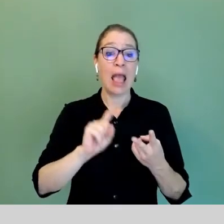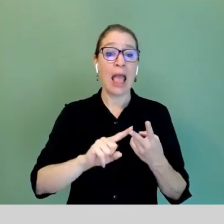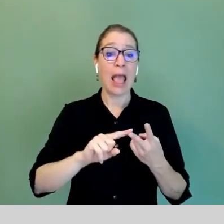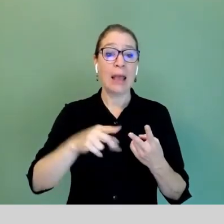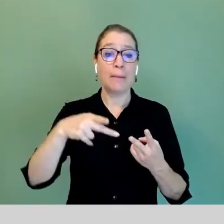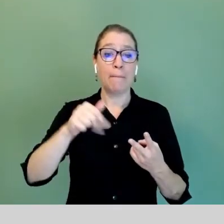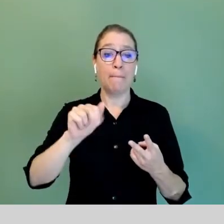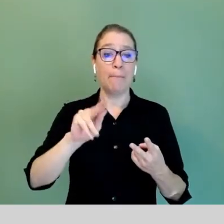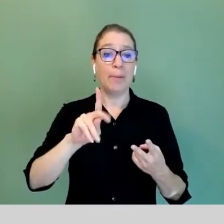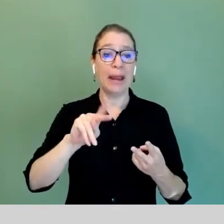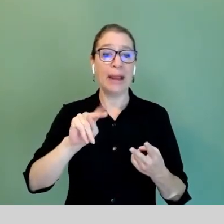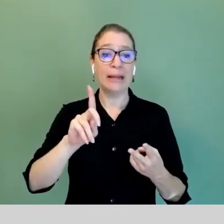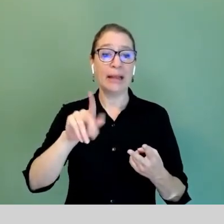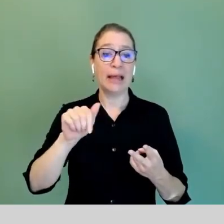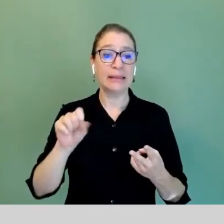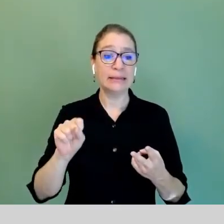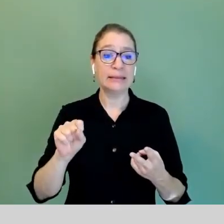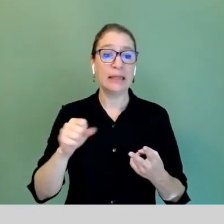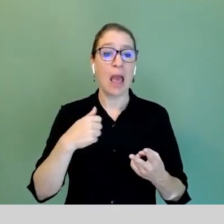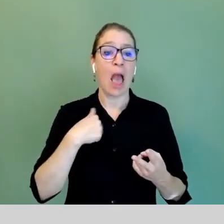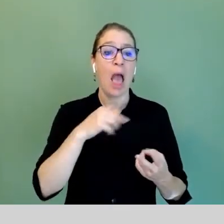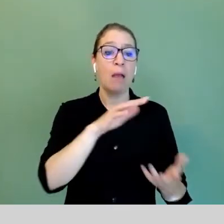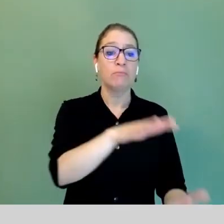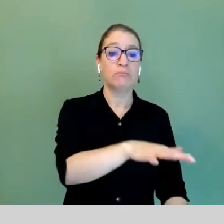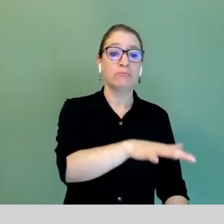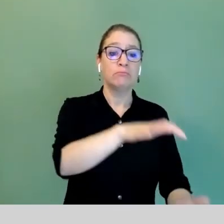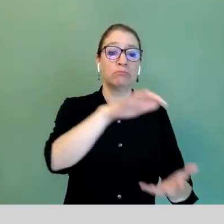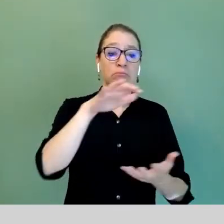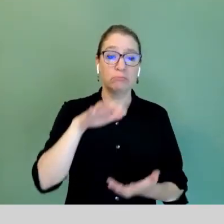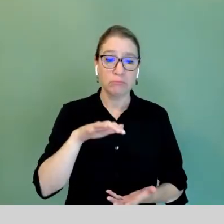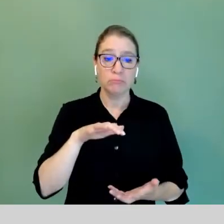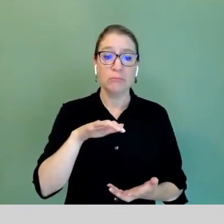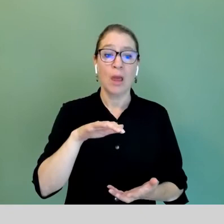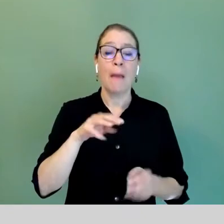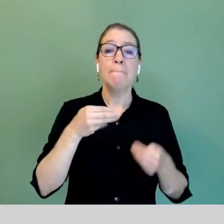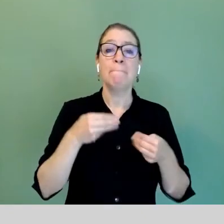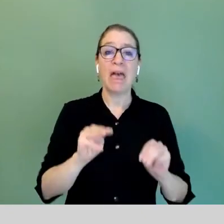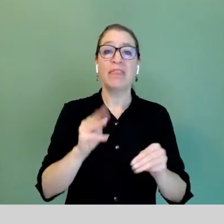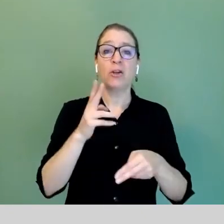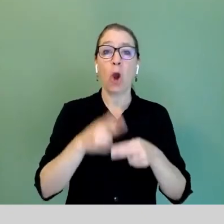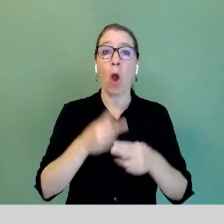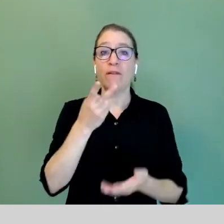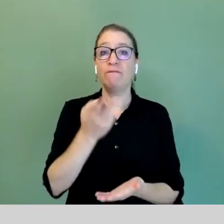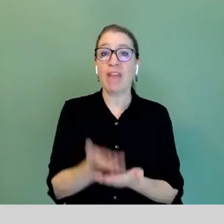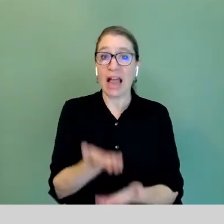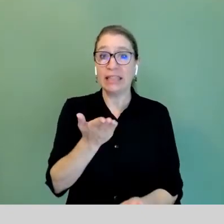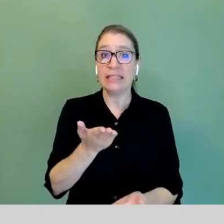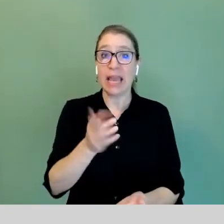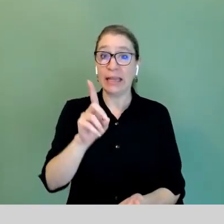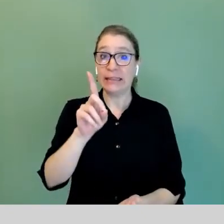I am importing some stuff from Voluptous. I'm writing a method called validate_df